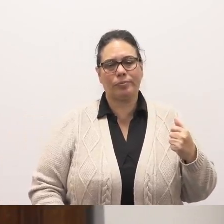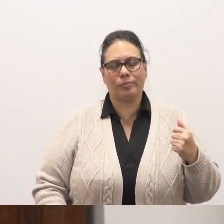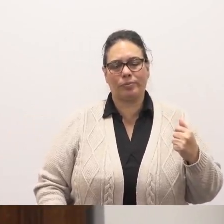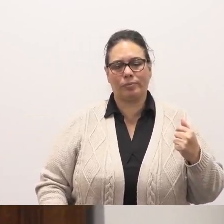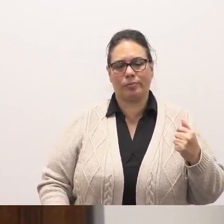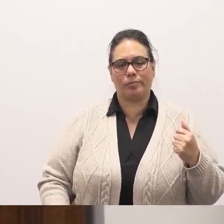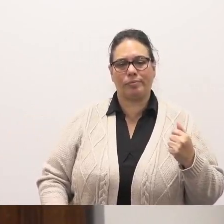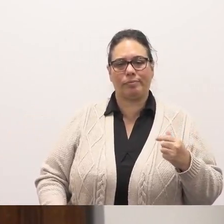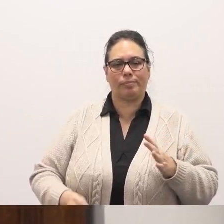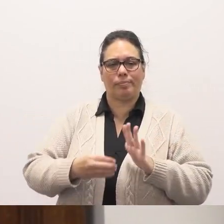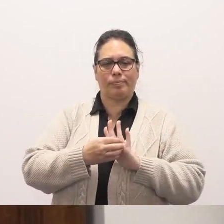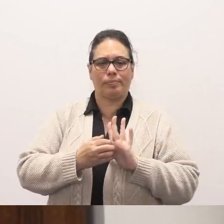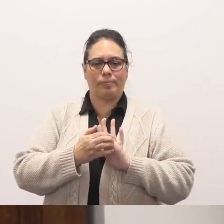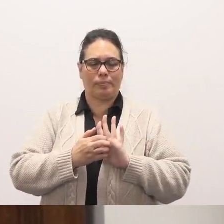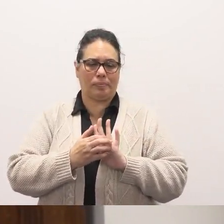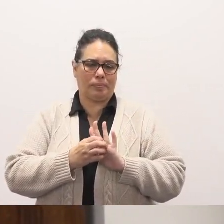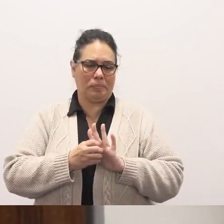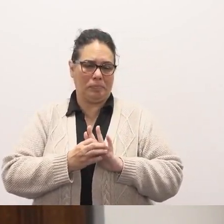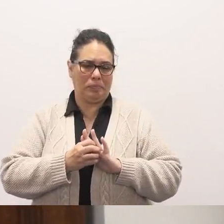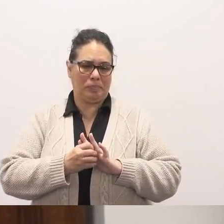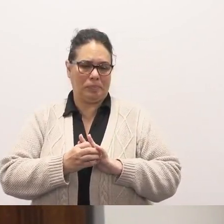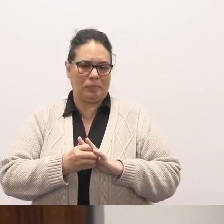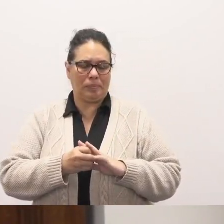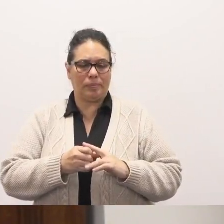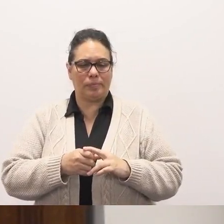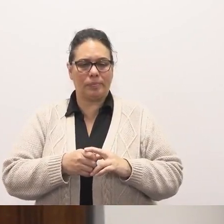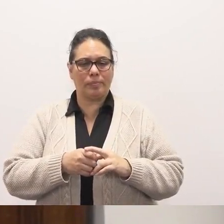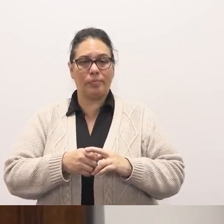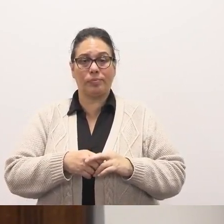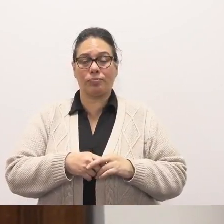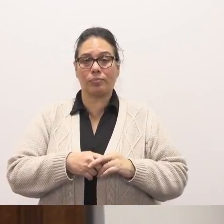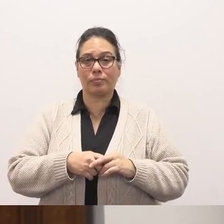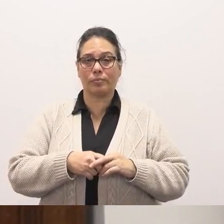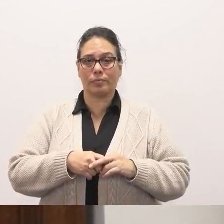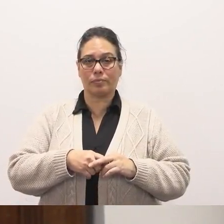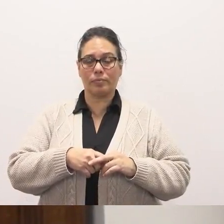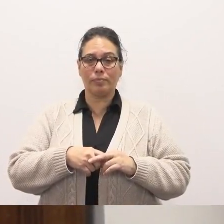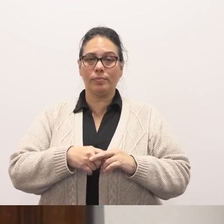Okay, in which case we will go to reports